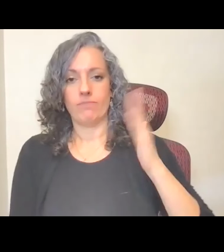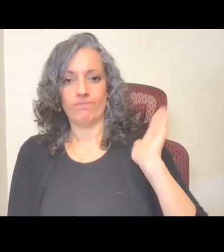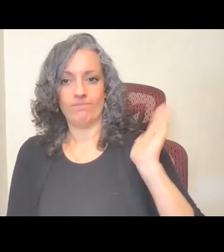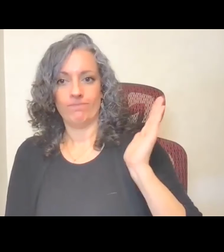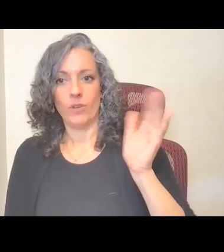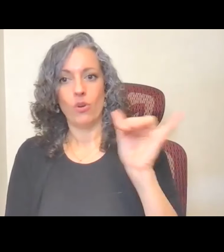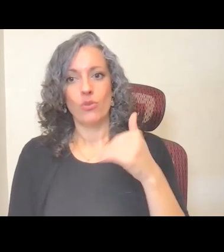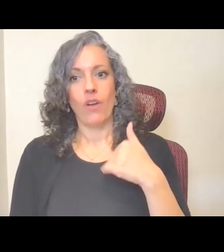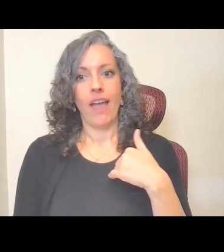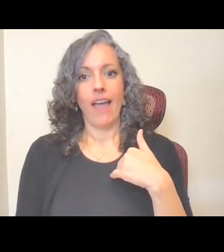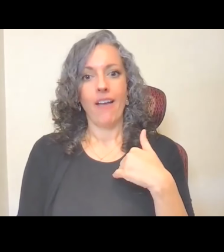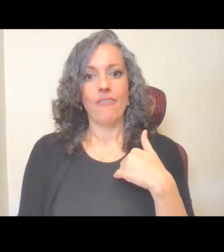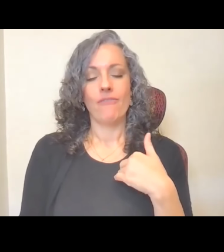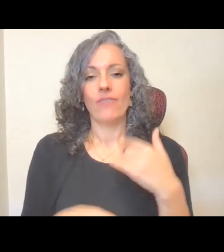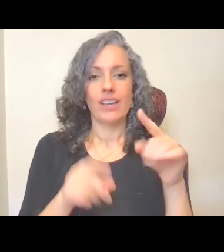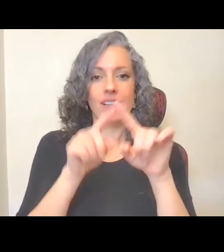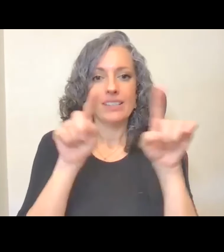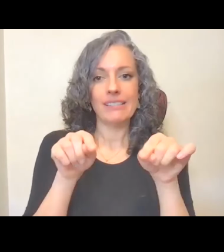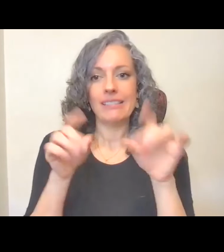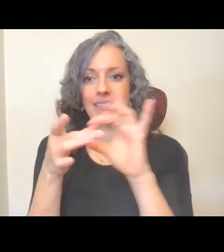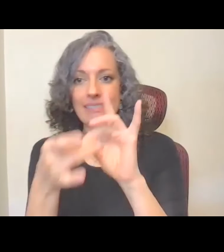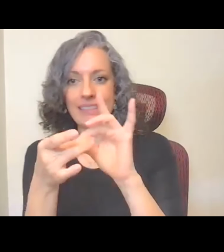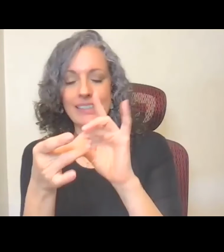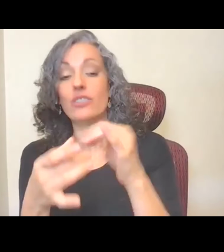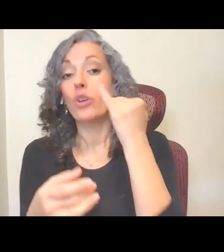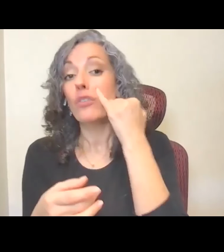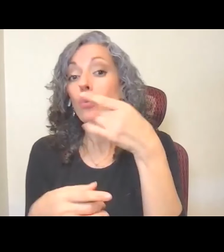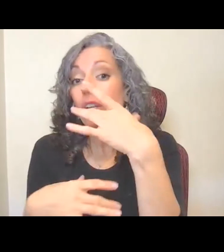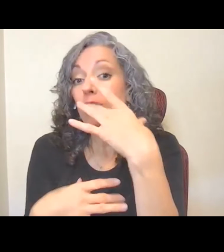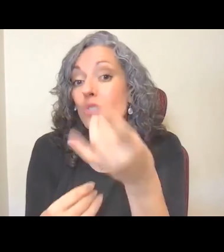post with all the links, so if you're interested into that kind of tool you will be have access